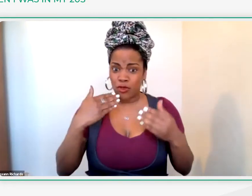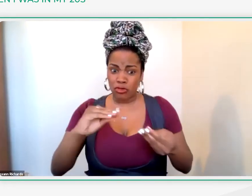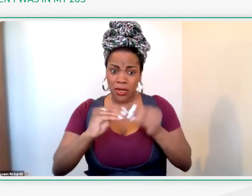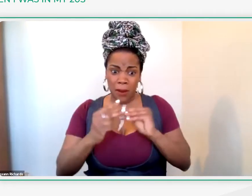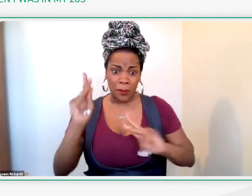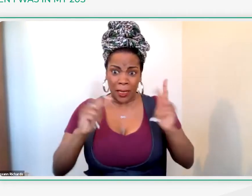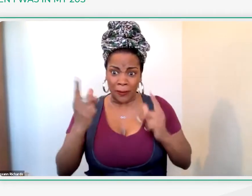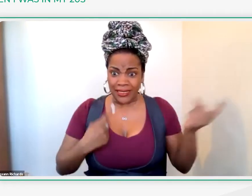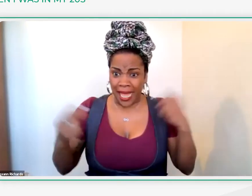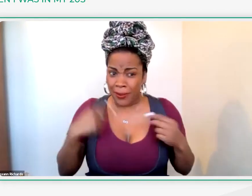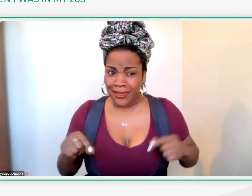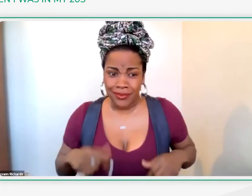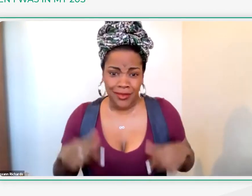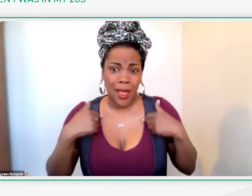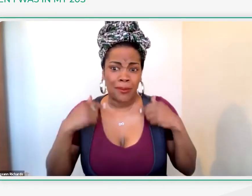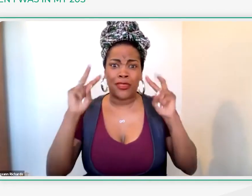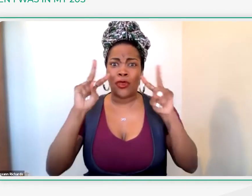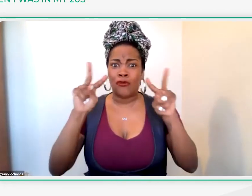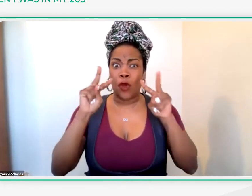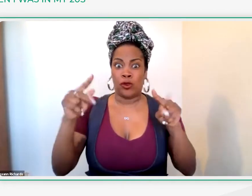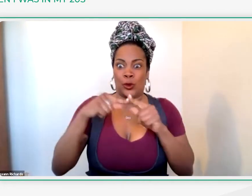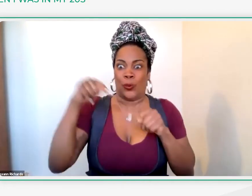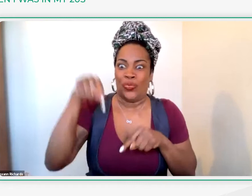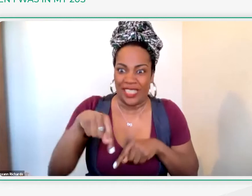All righty, looks like we’ve got some people coming in.